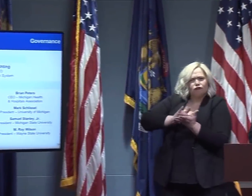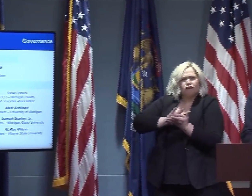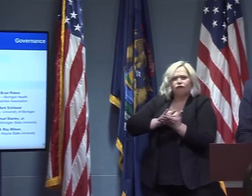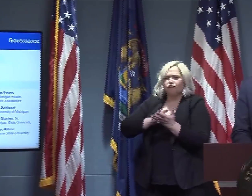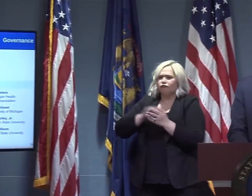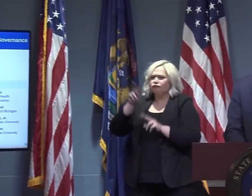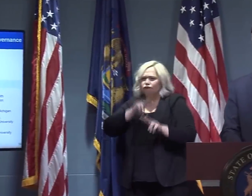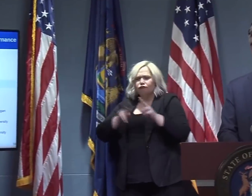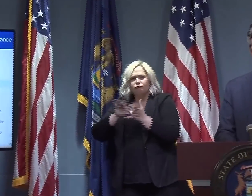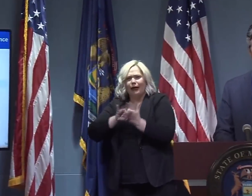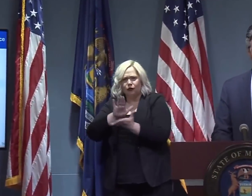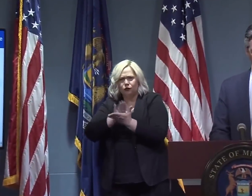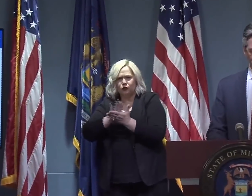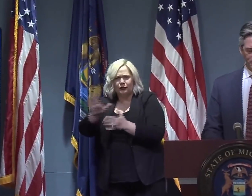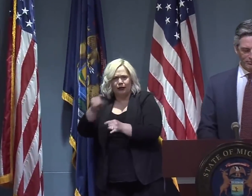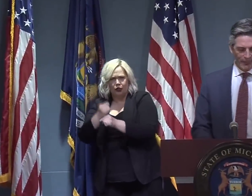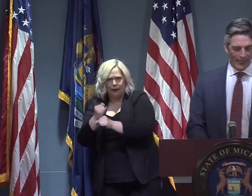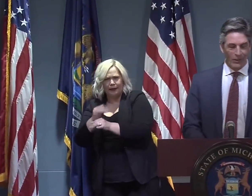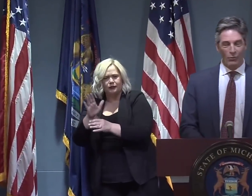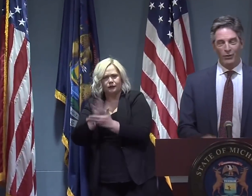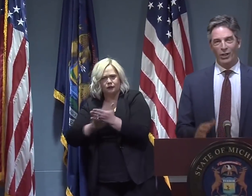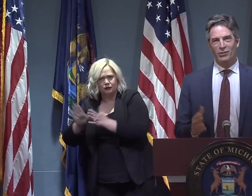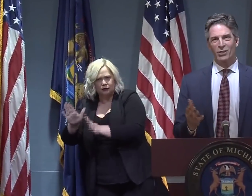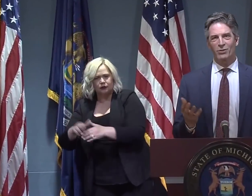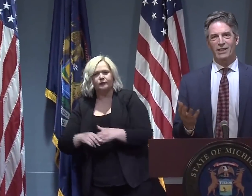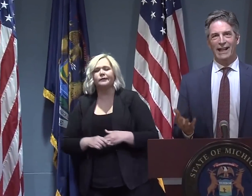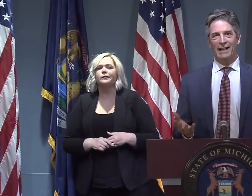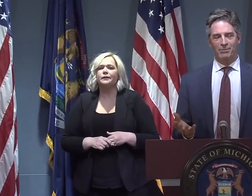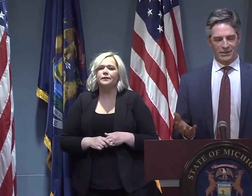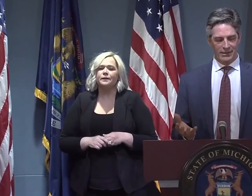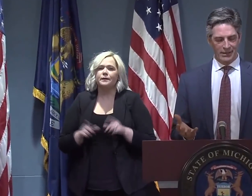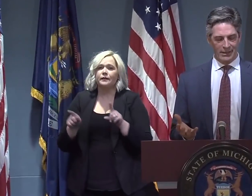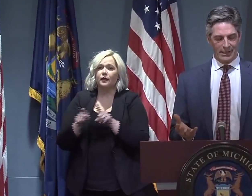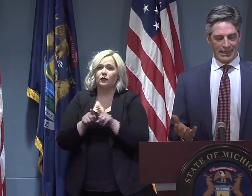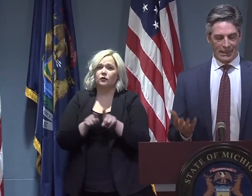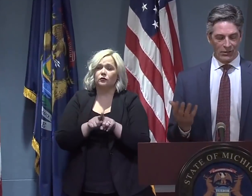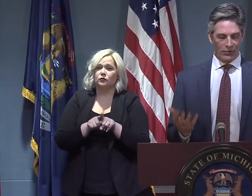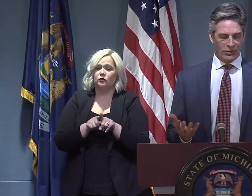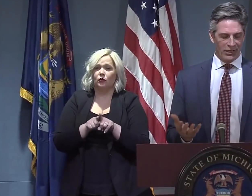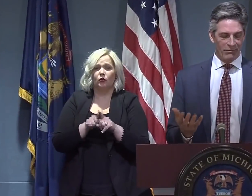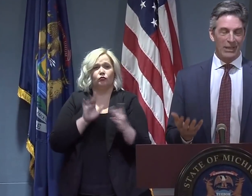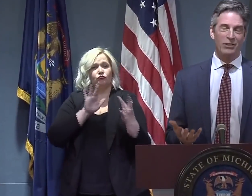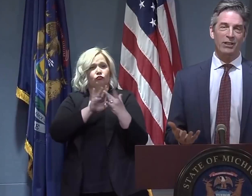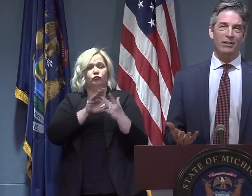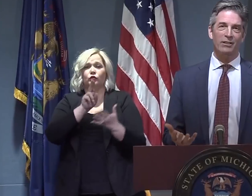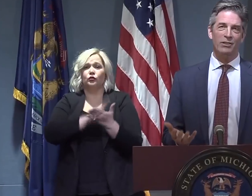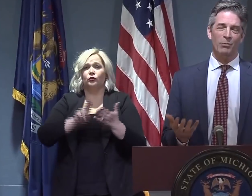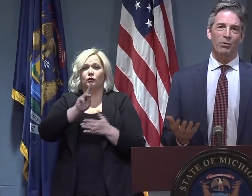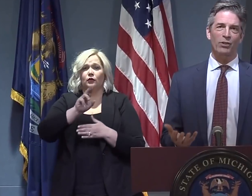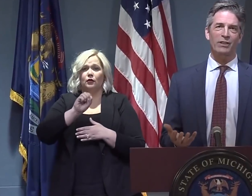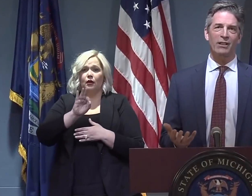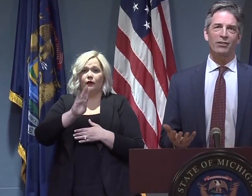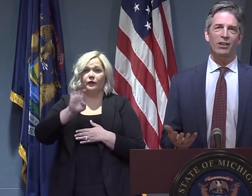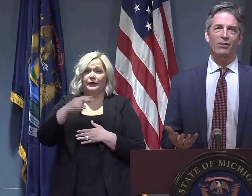THAT HAVE DEEP MEDICAL BACKGROUNDS AND OVER SEE MEDICAL SCHOOLS ON THEIR CAMPUSES.